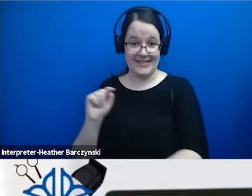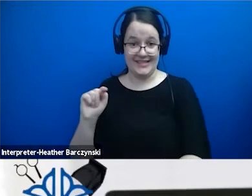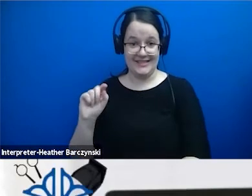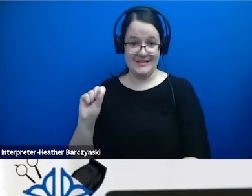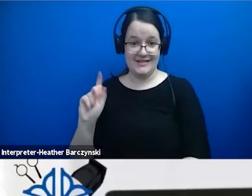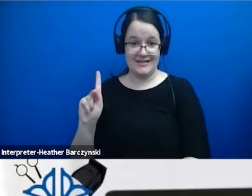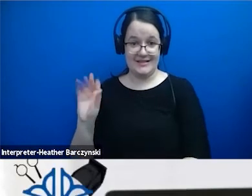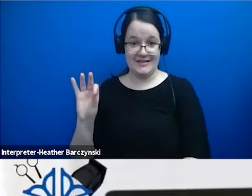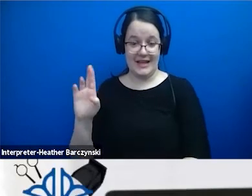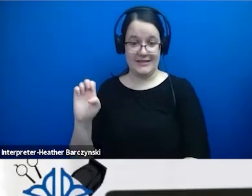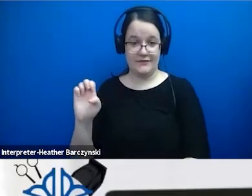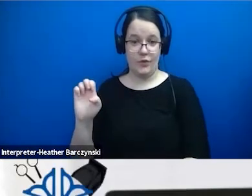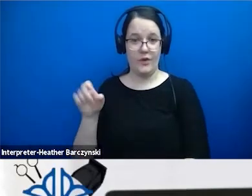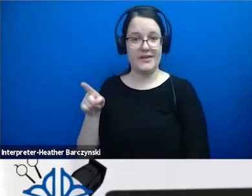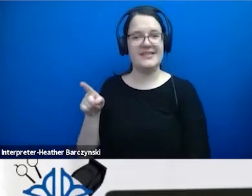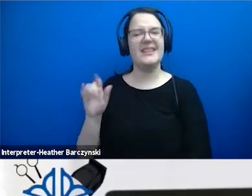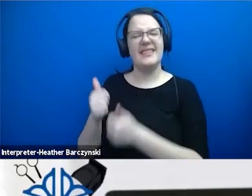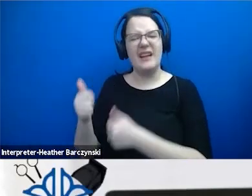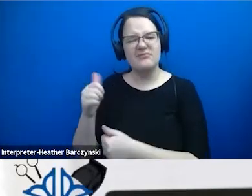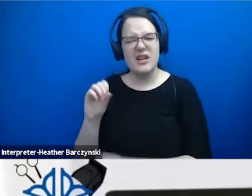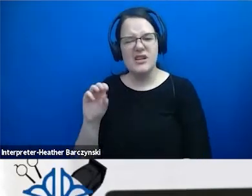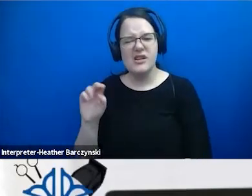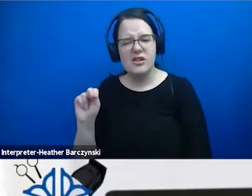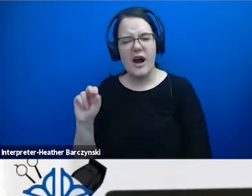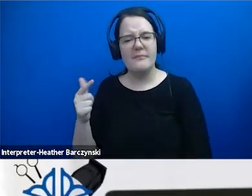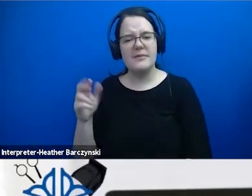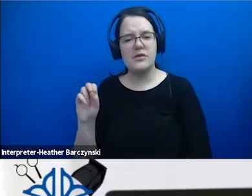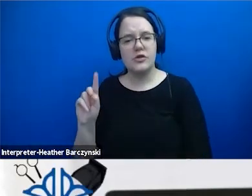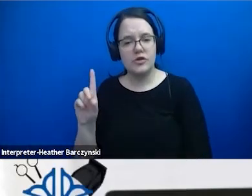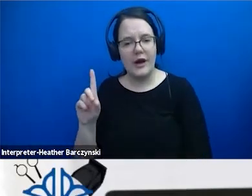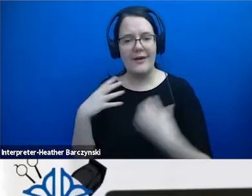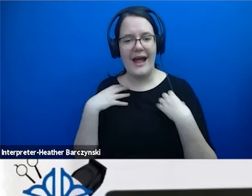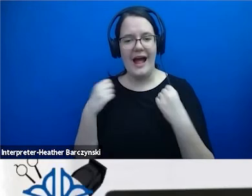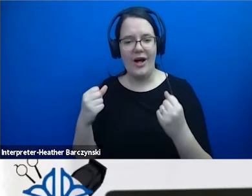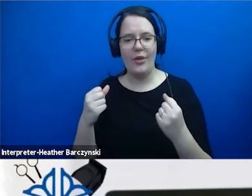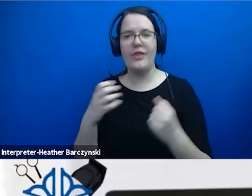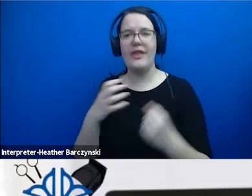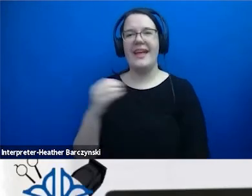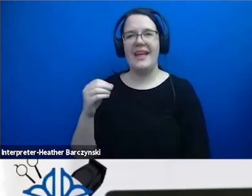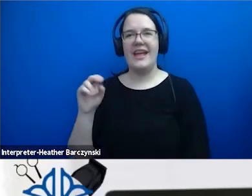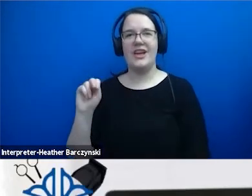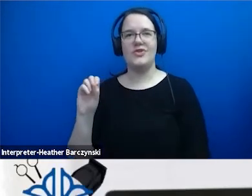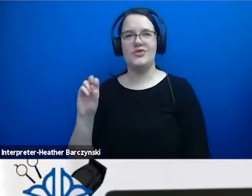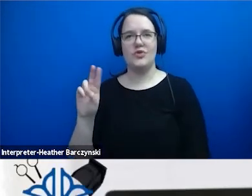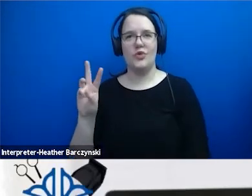spearheaded by common ground health um as well as wade northwood and what's been um sort of really